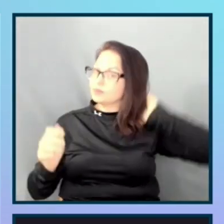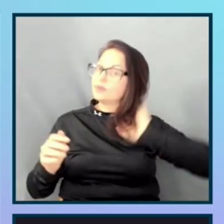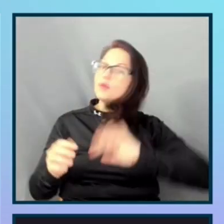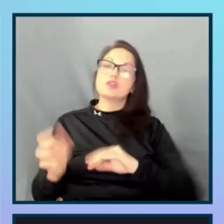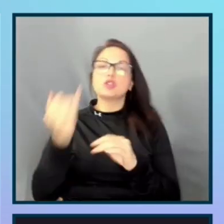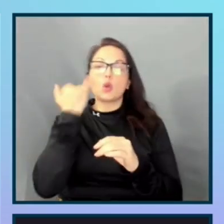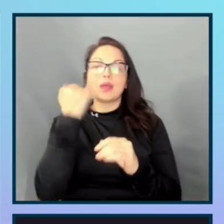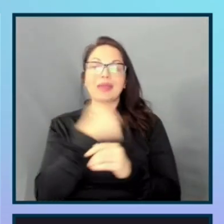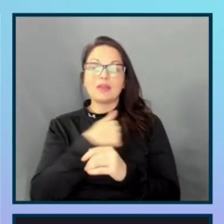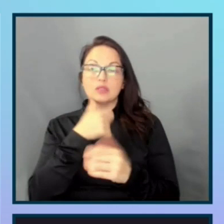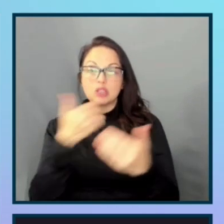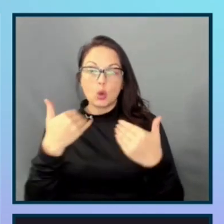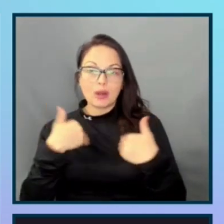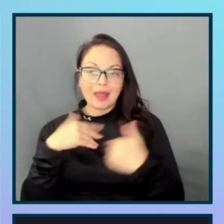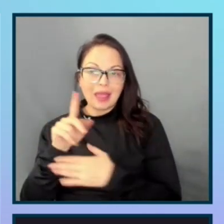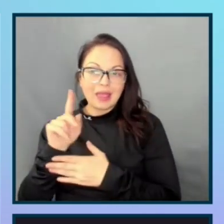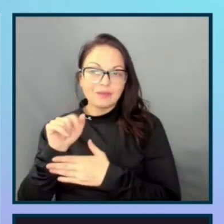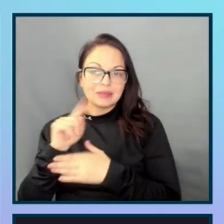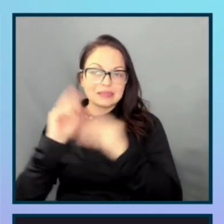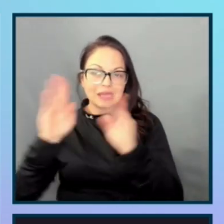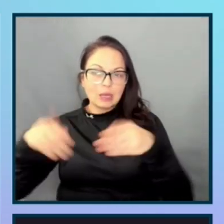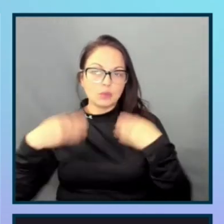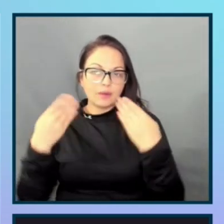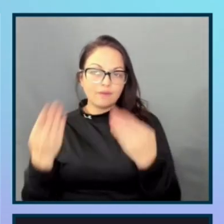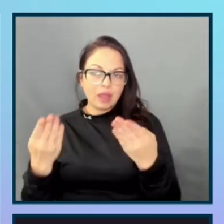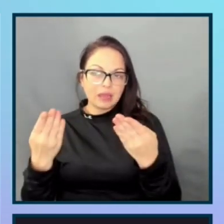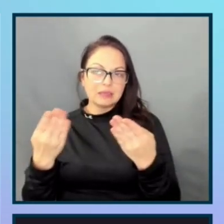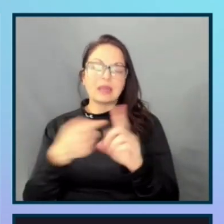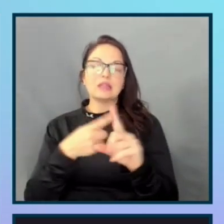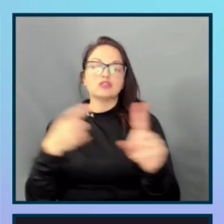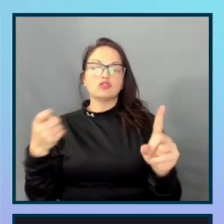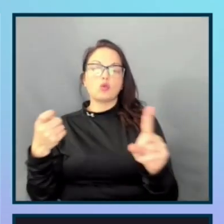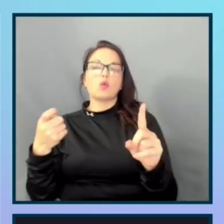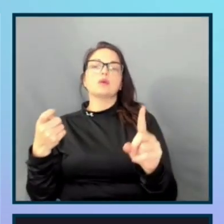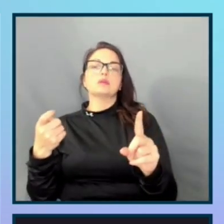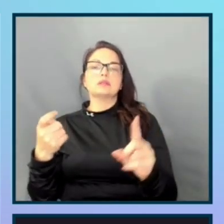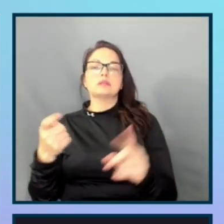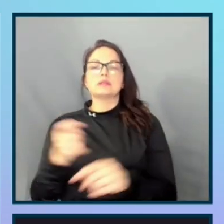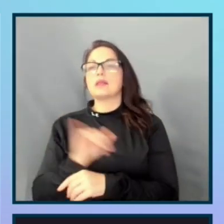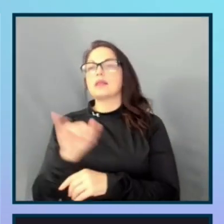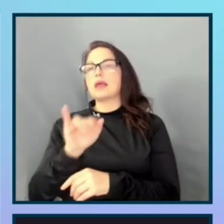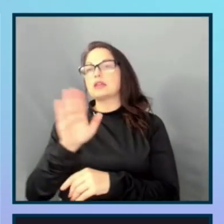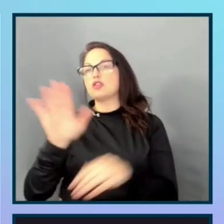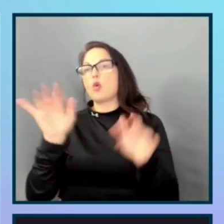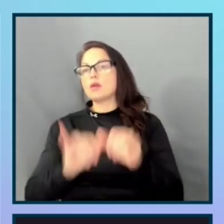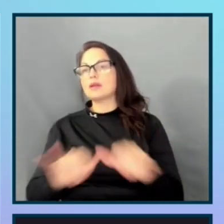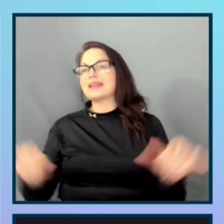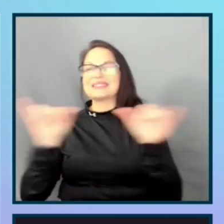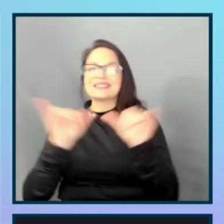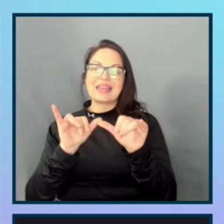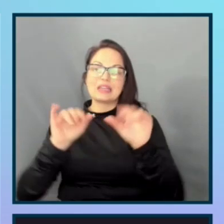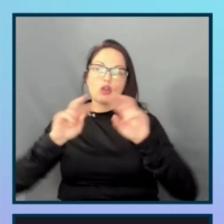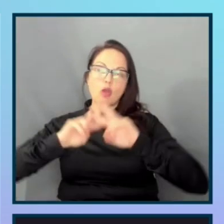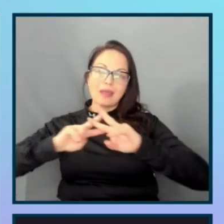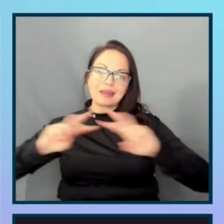and sourced in the same way that we would do in say your standard analytics tools like GTM or so on,